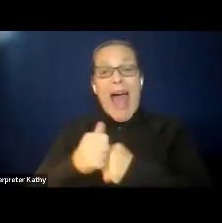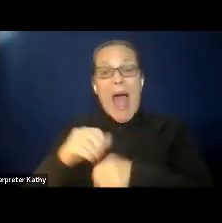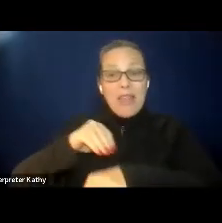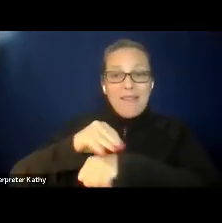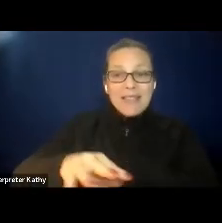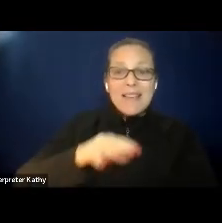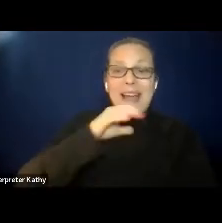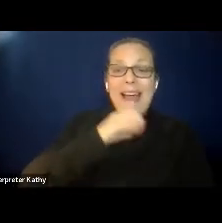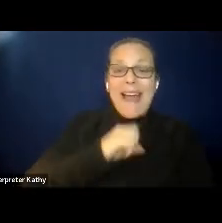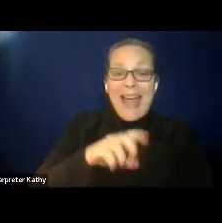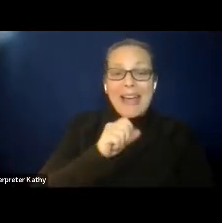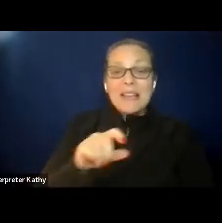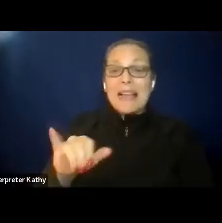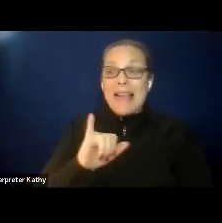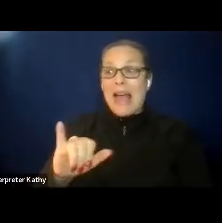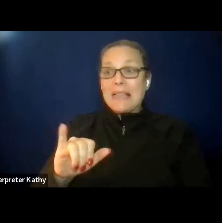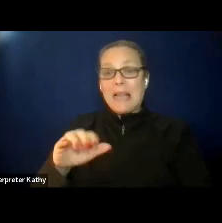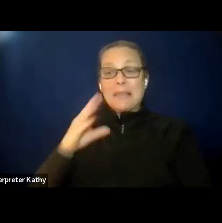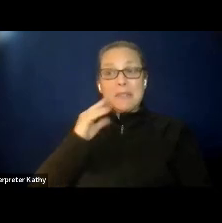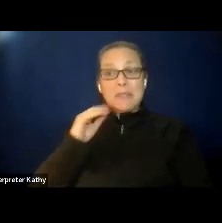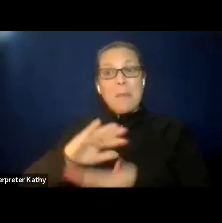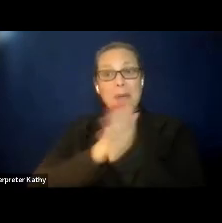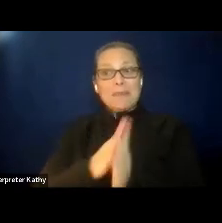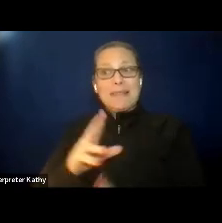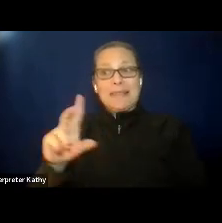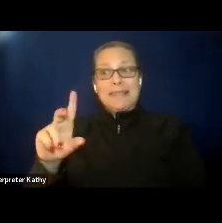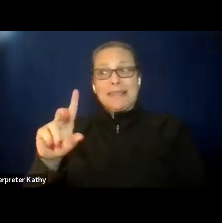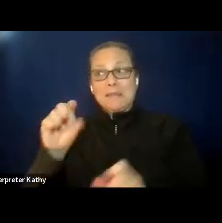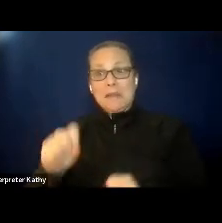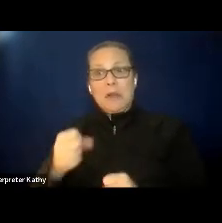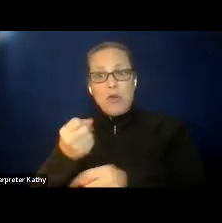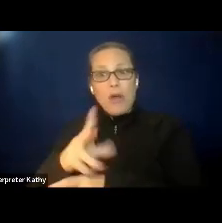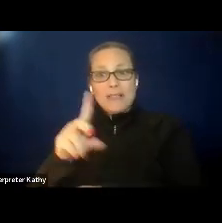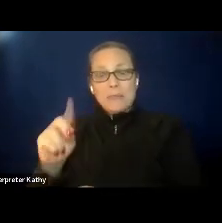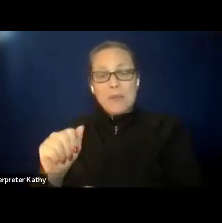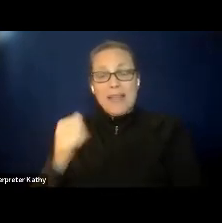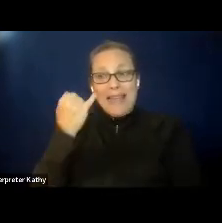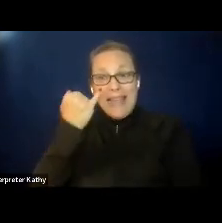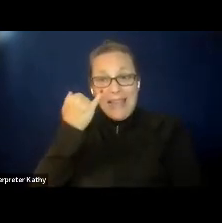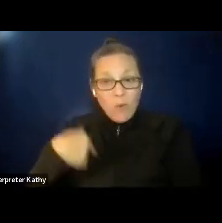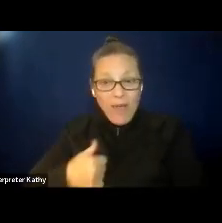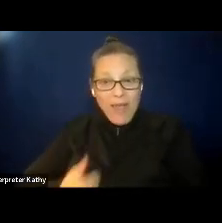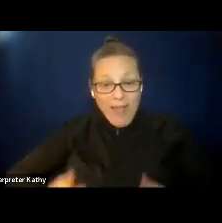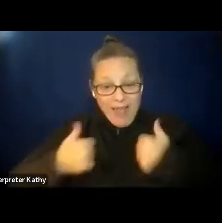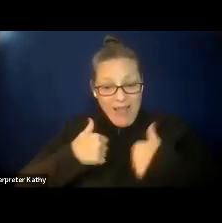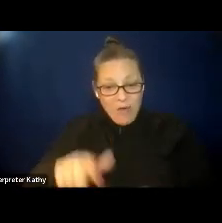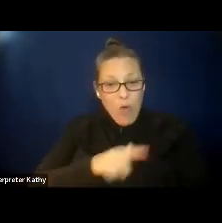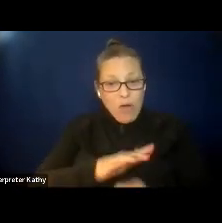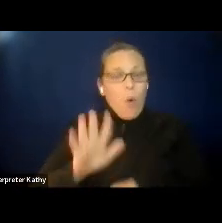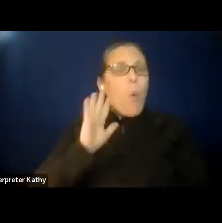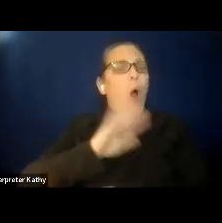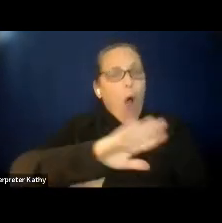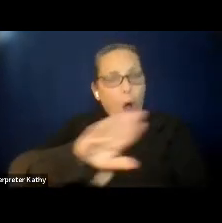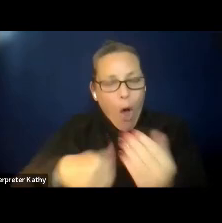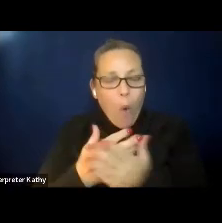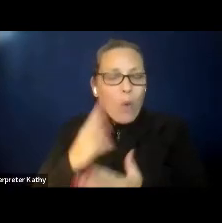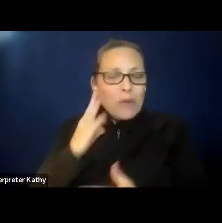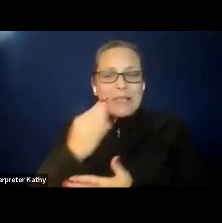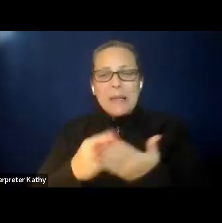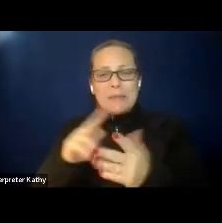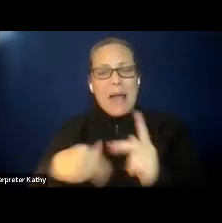you may say, as disabled. And if we consider the effects of agings a scaling experience, we are fortunate